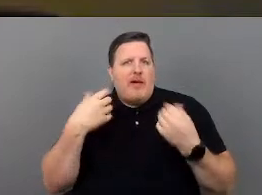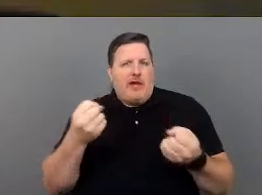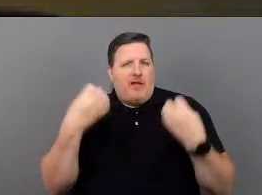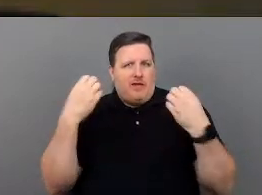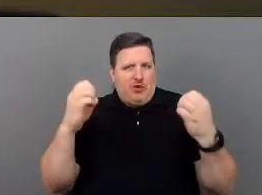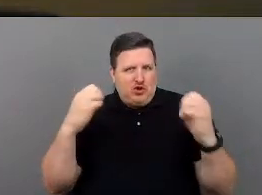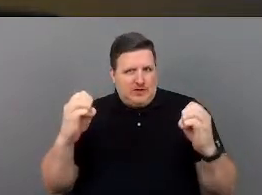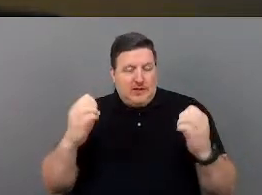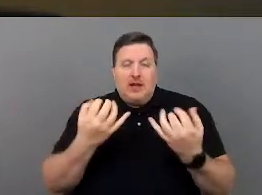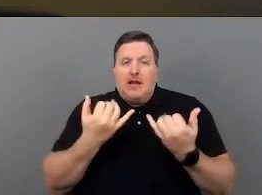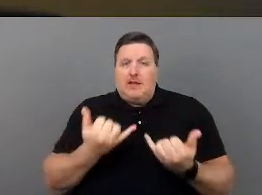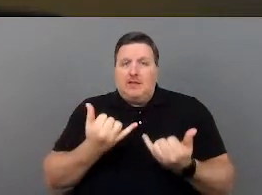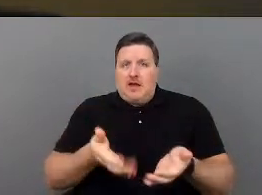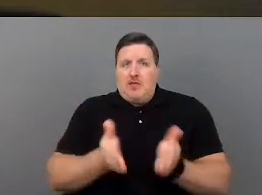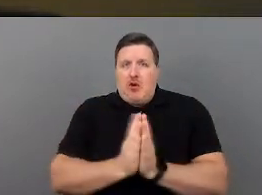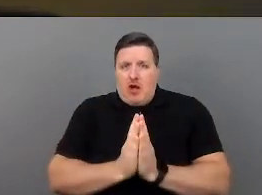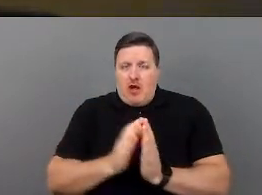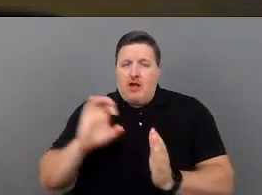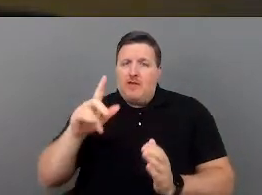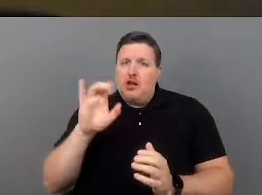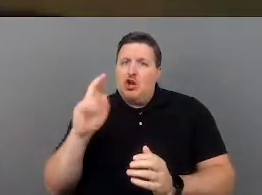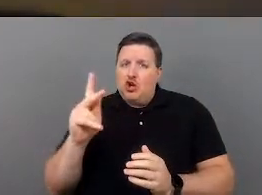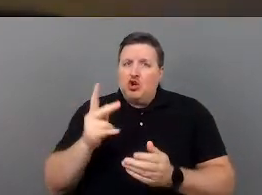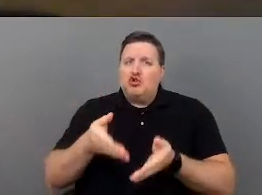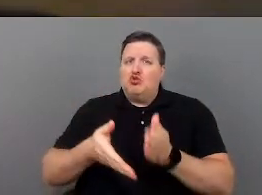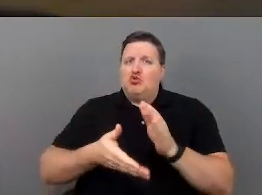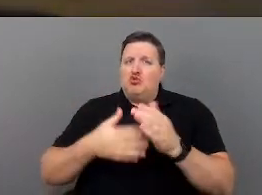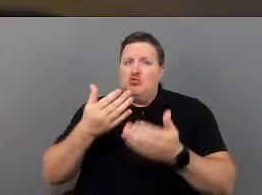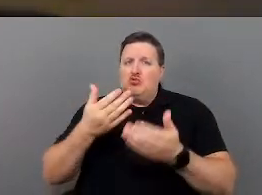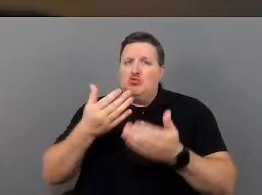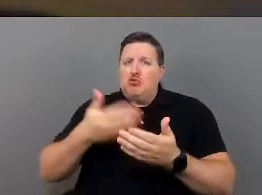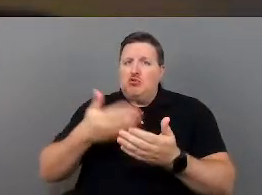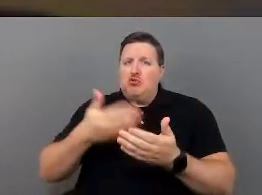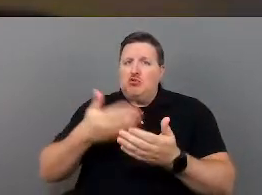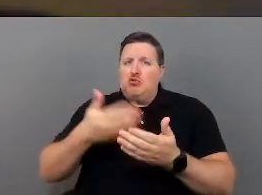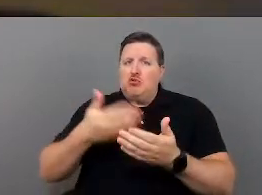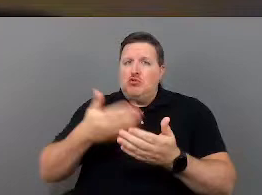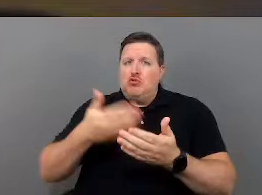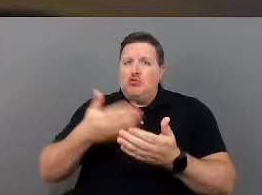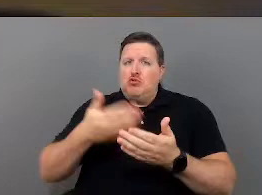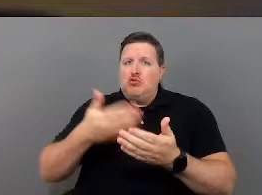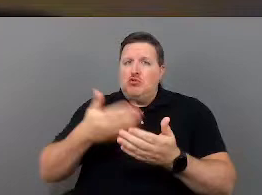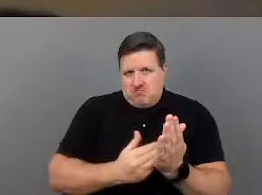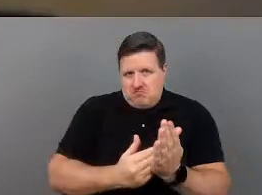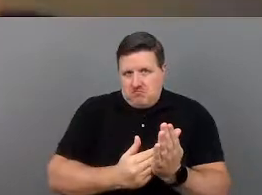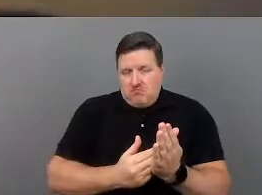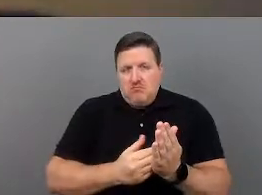AT THIS TIME I'LL ASK THE CLERK TO CALL THE ROLL TO VERIFY THE ≫ Clerk: COUNCIL MEMBER PALMISANO.